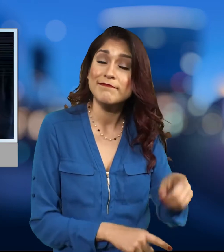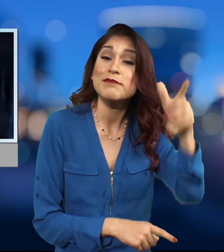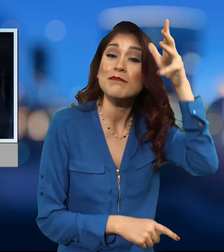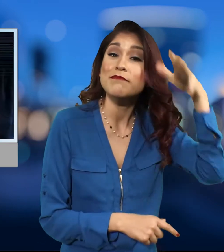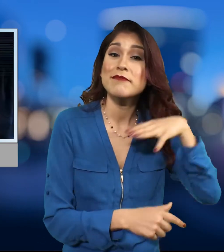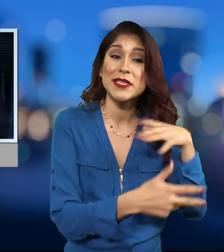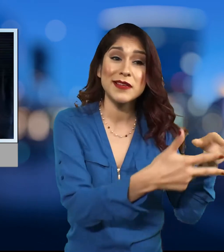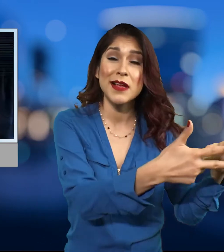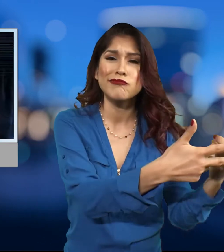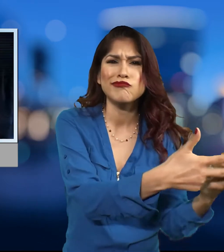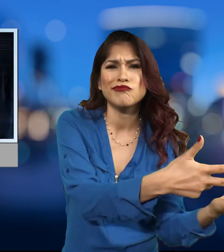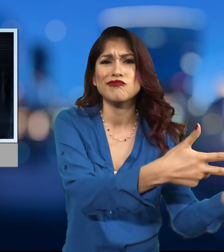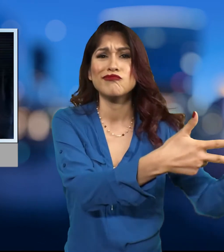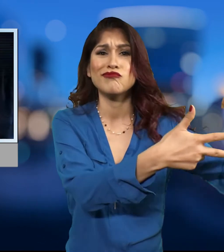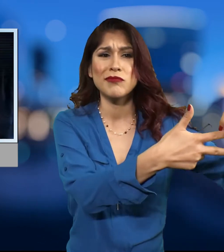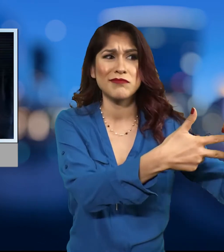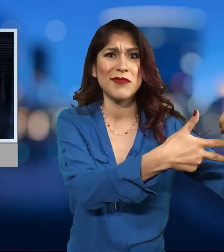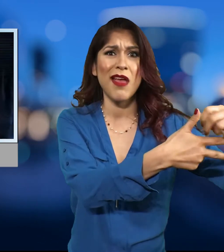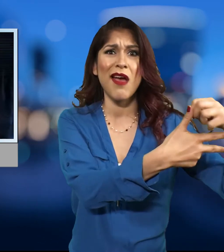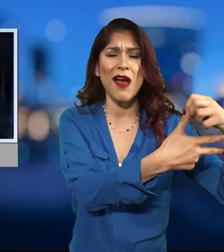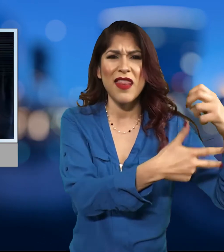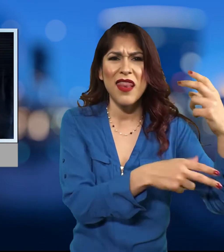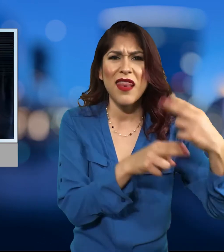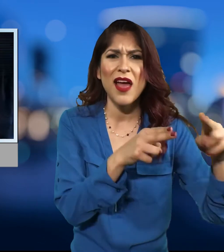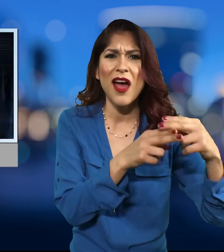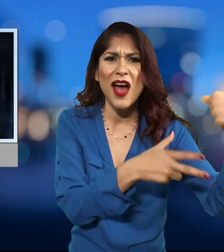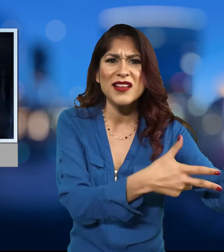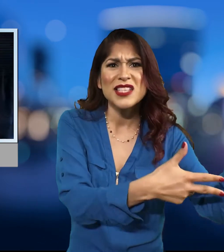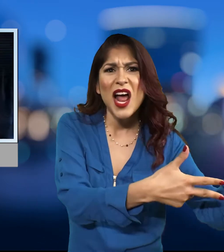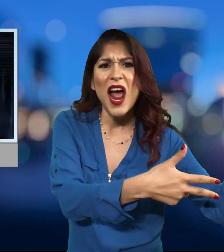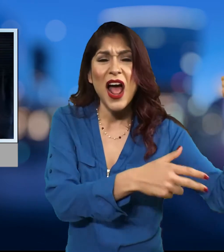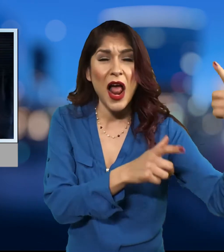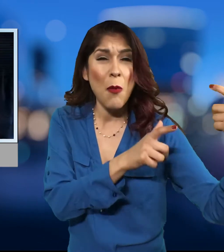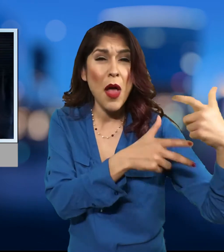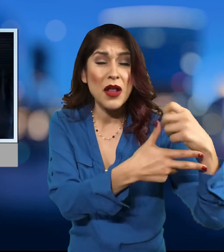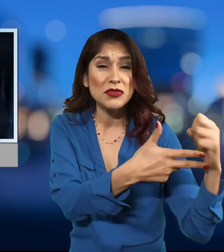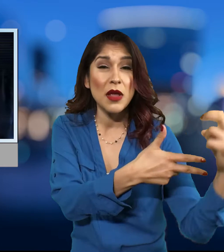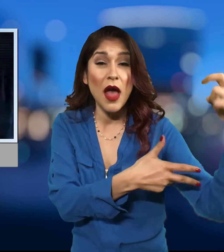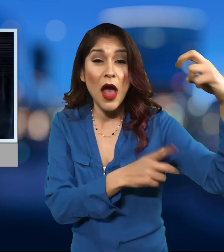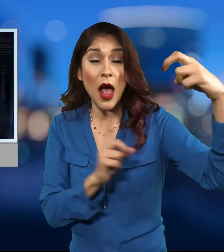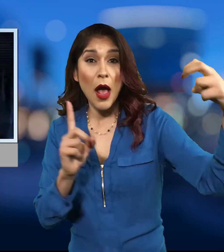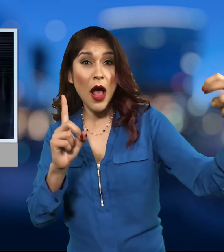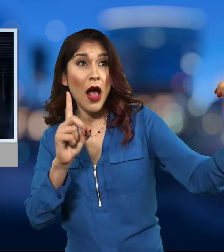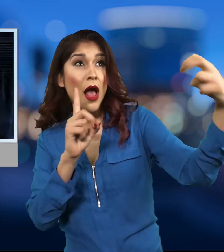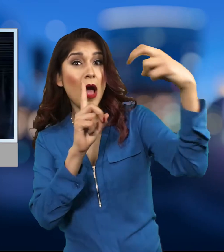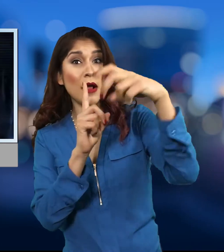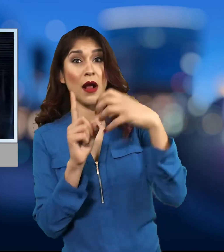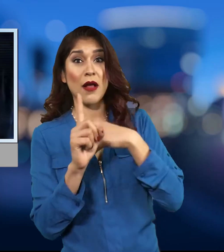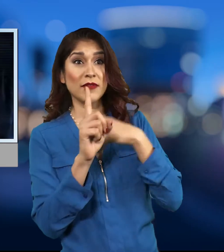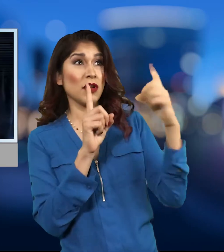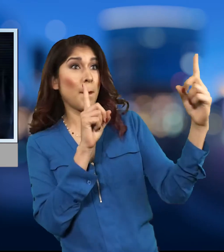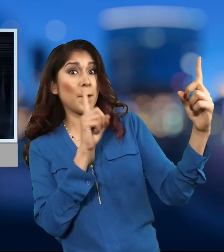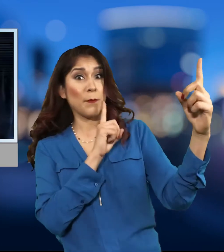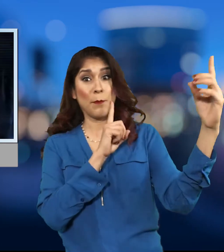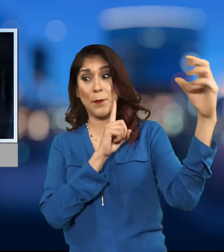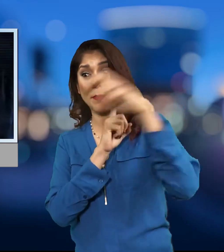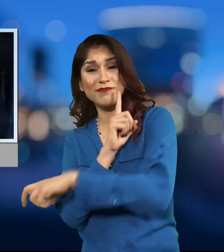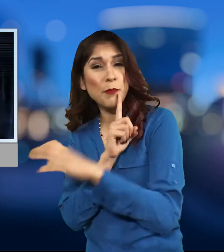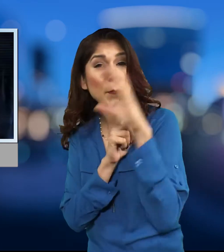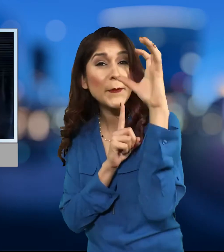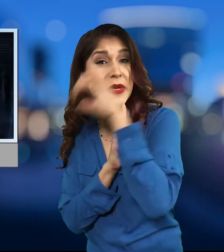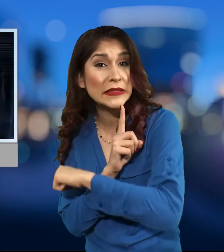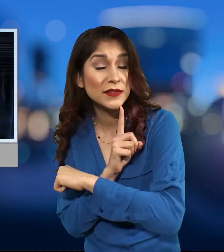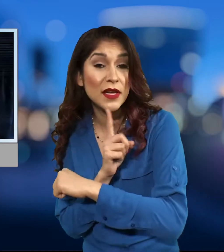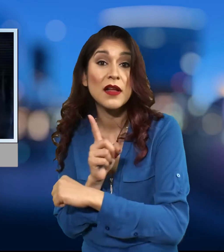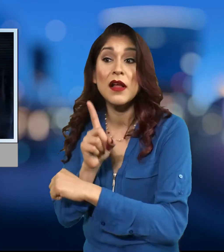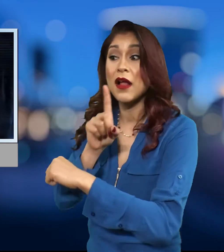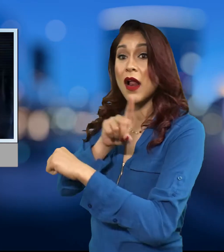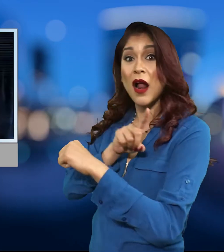But the suspect gets on top of his car and lunges through the air at the officer.